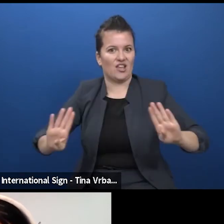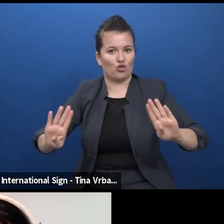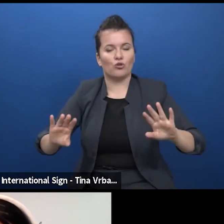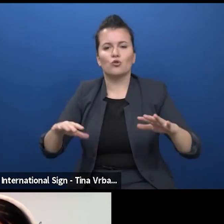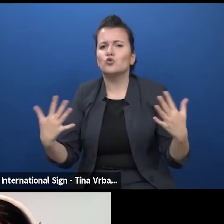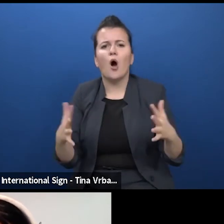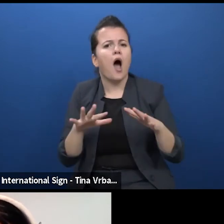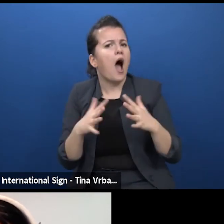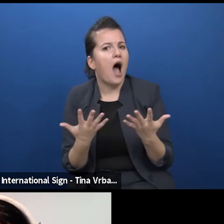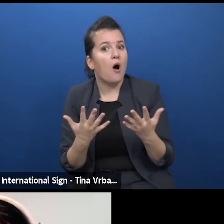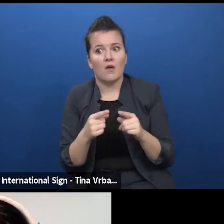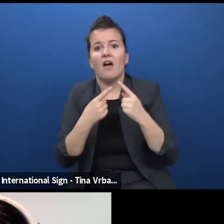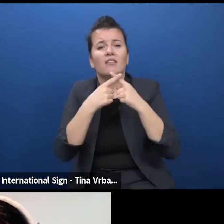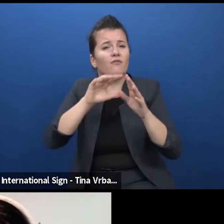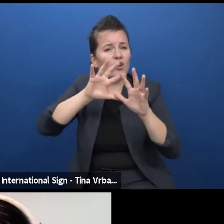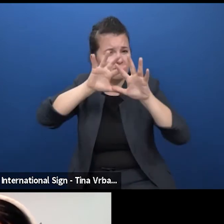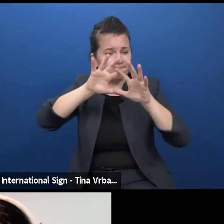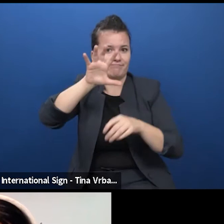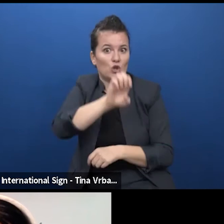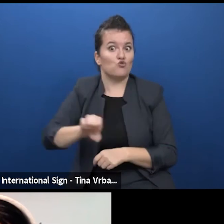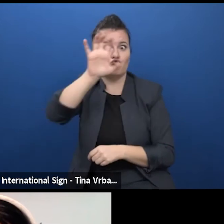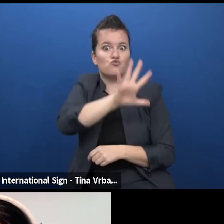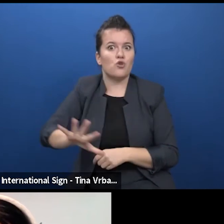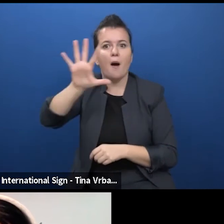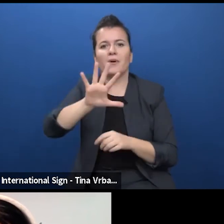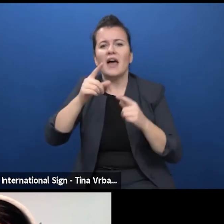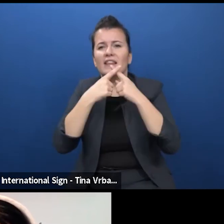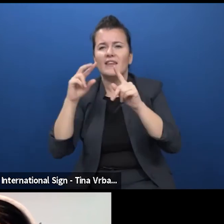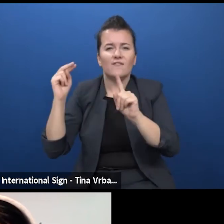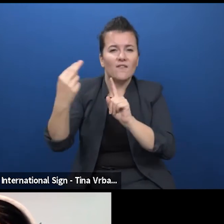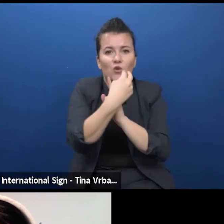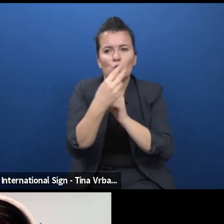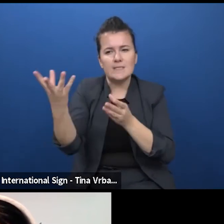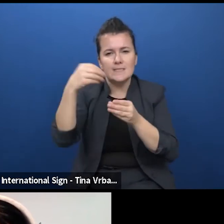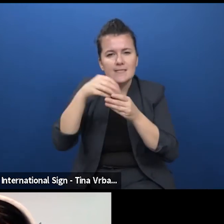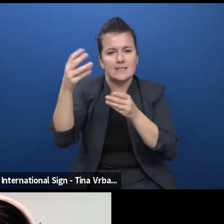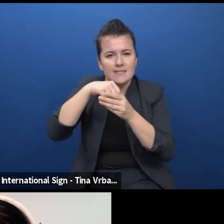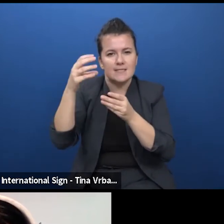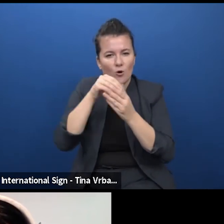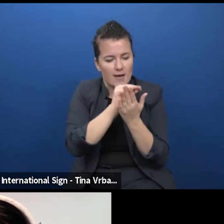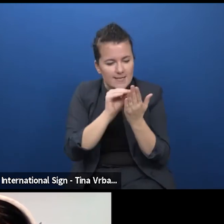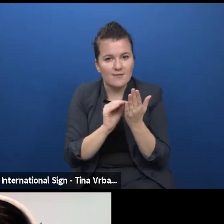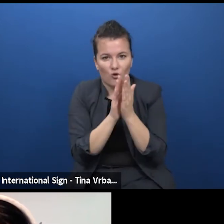on the continent his book gives critical insights as to why the theatre and the performing arts are